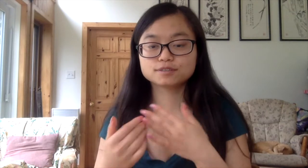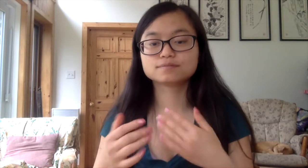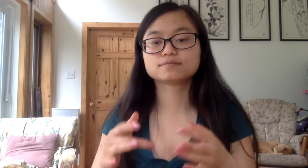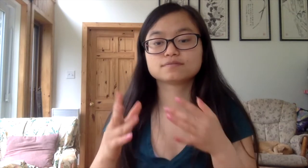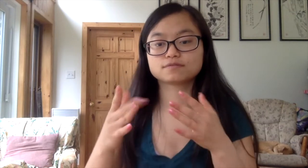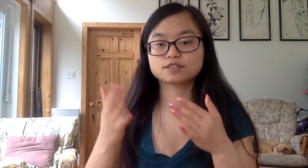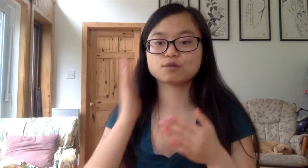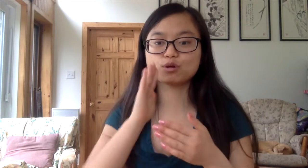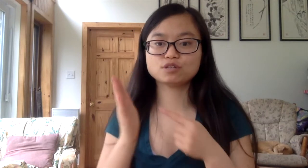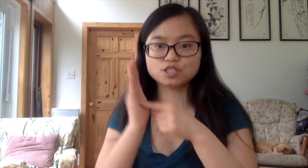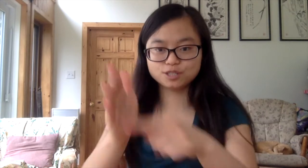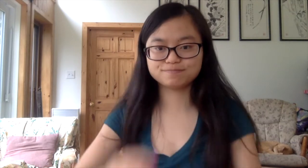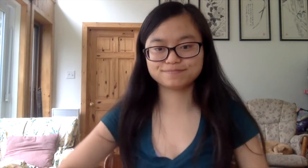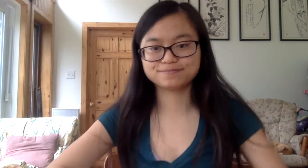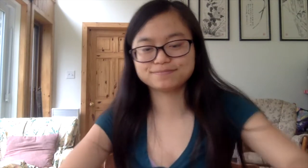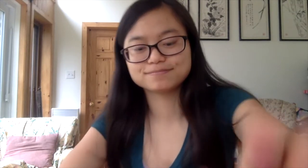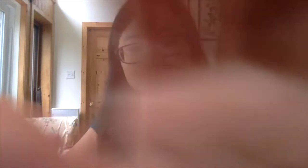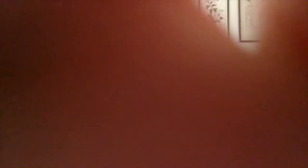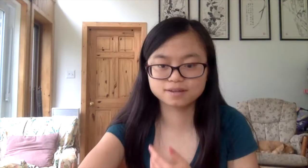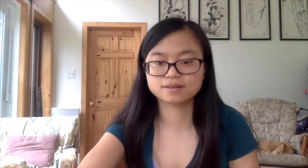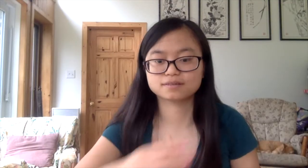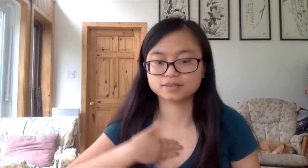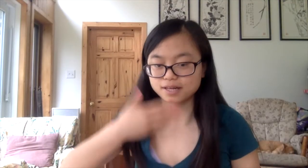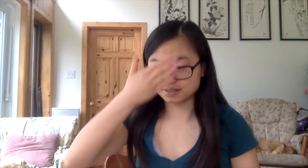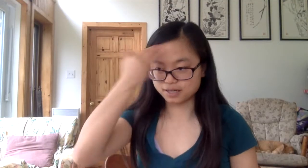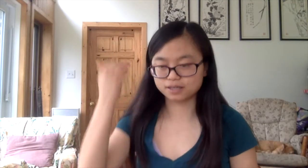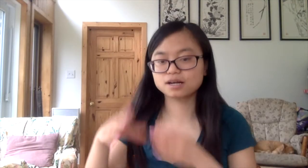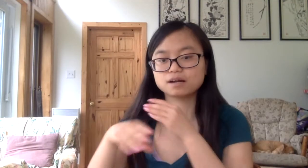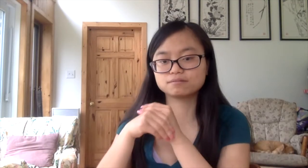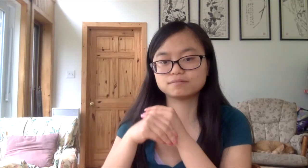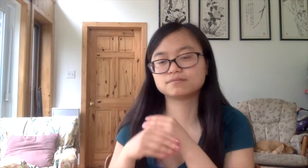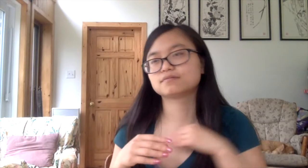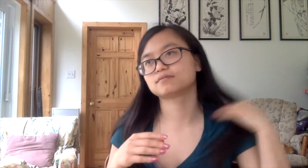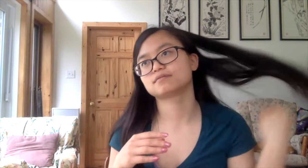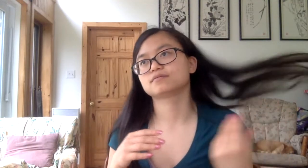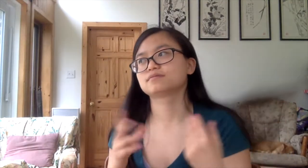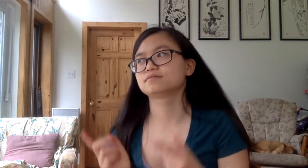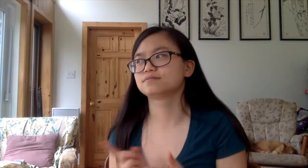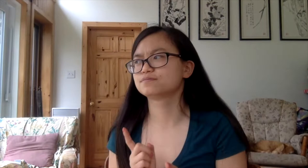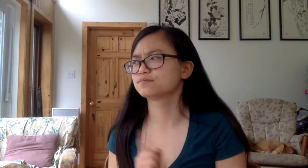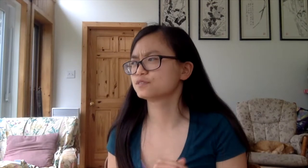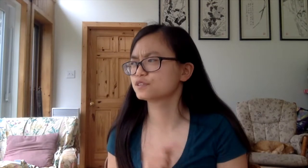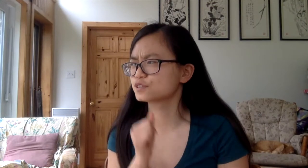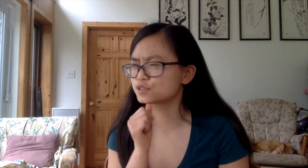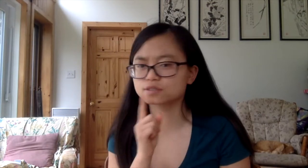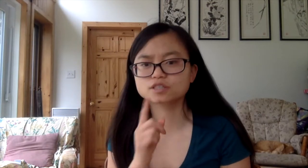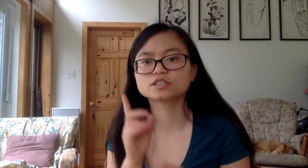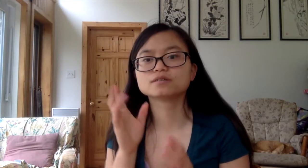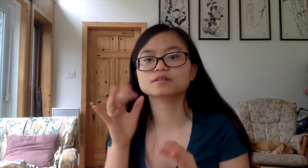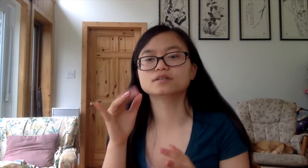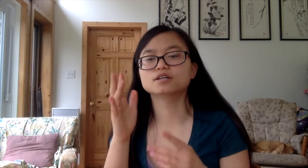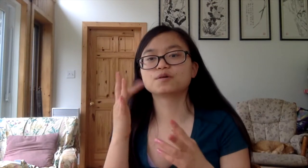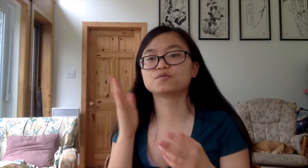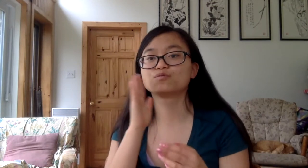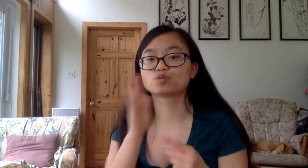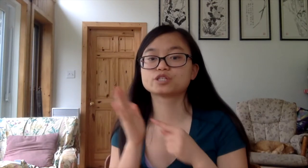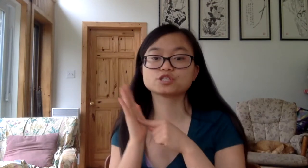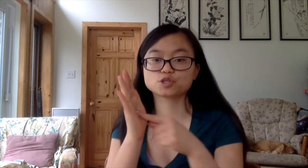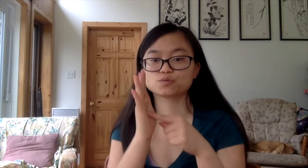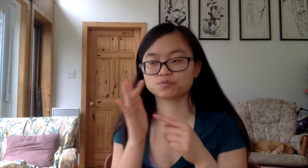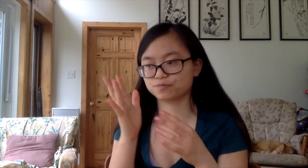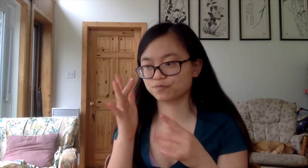I will show you. I forgot to add it not sure, I will show you, last two weeks ago it shows you on Youtube